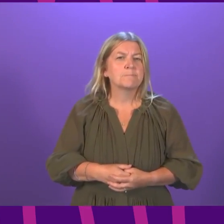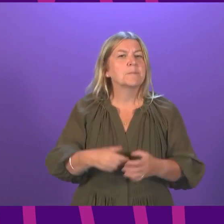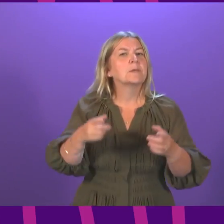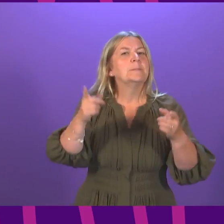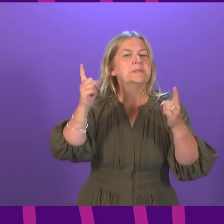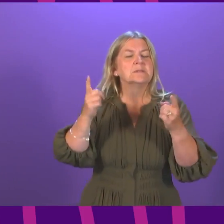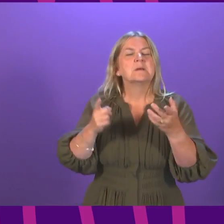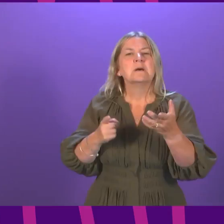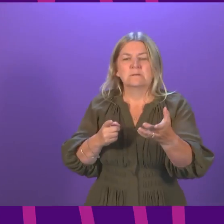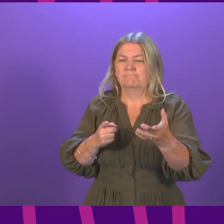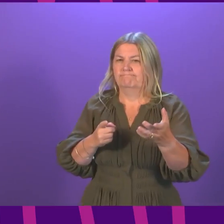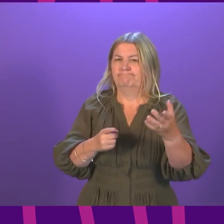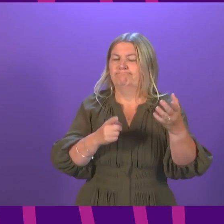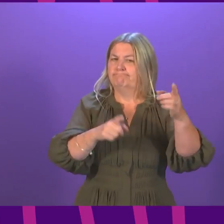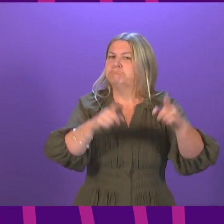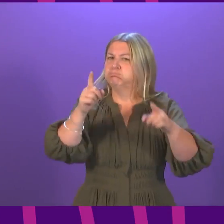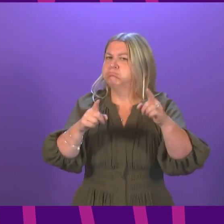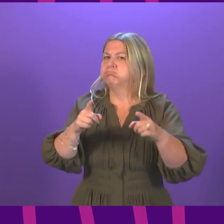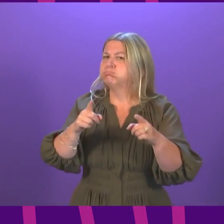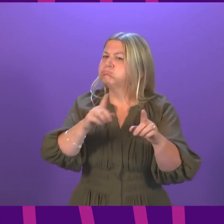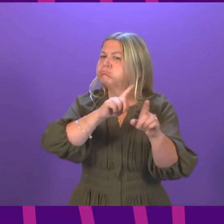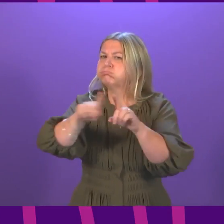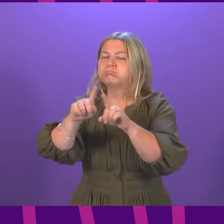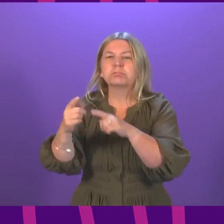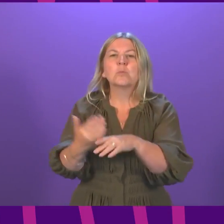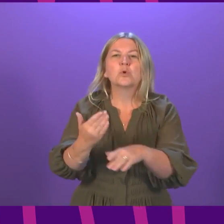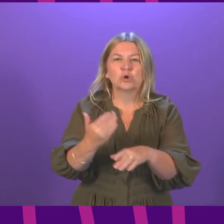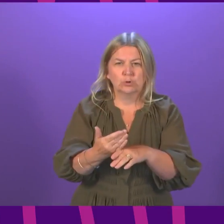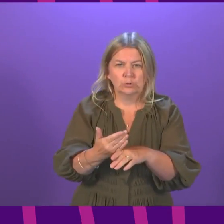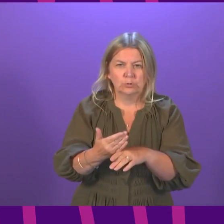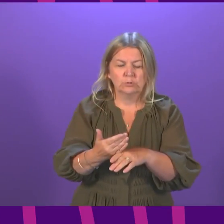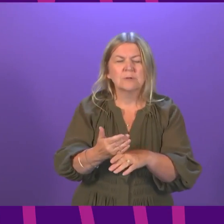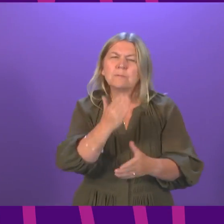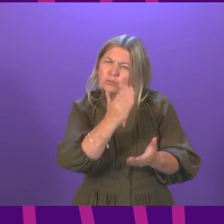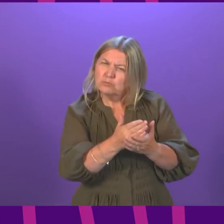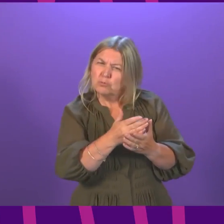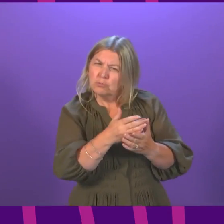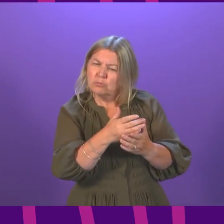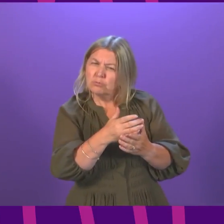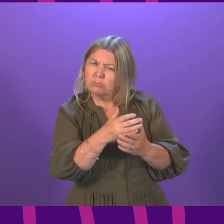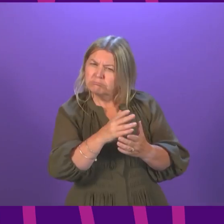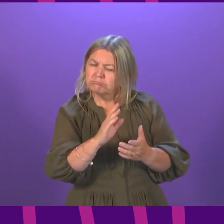A wide range of work is going on. Ms Harper will have heard me speak about the importance